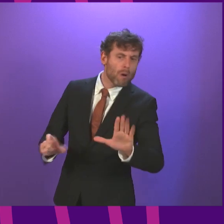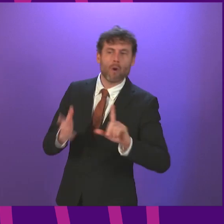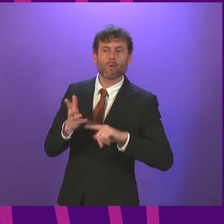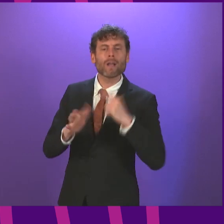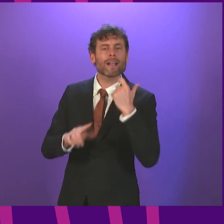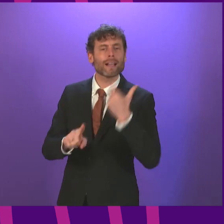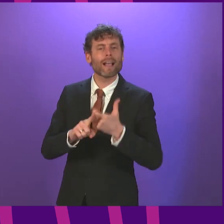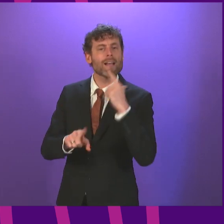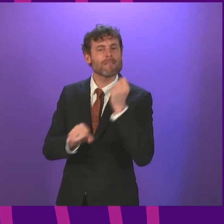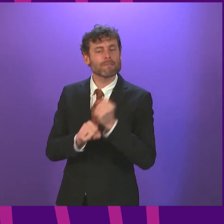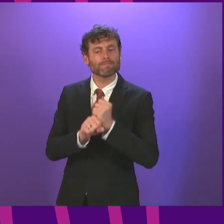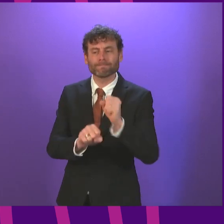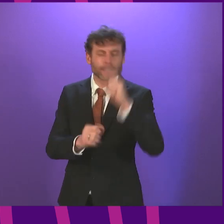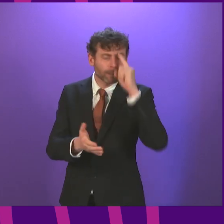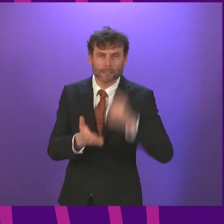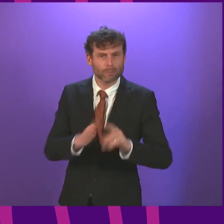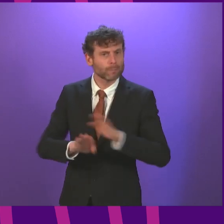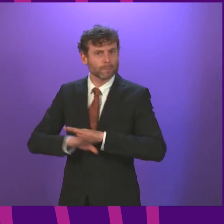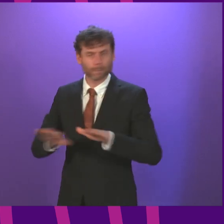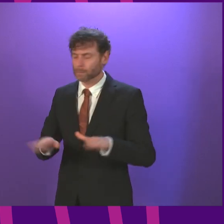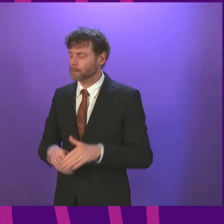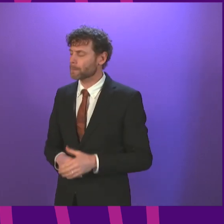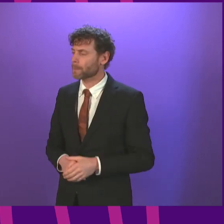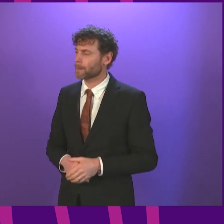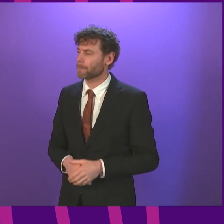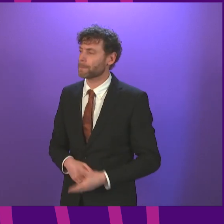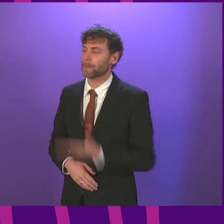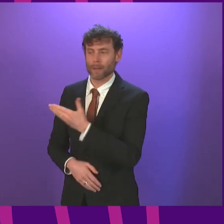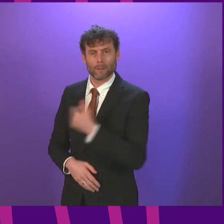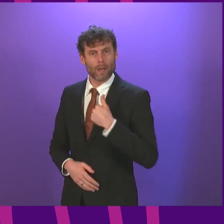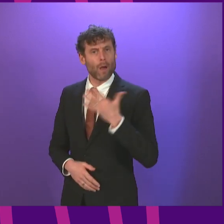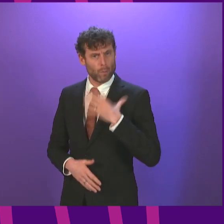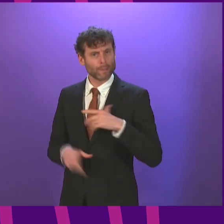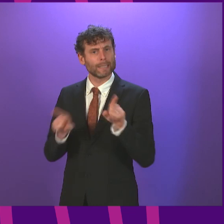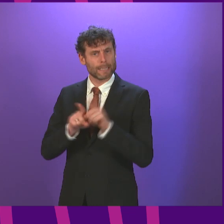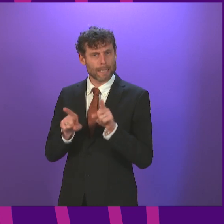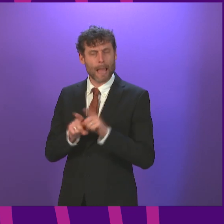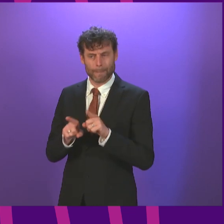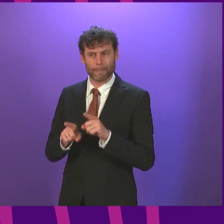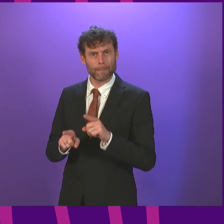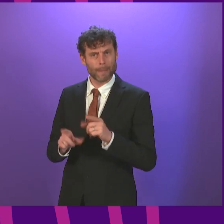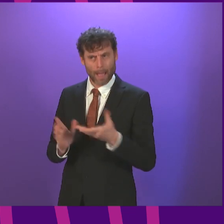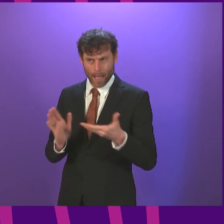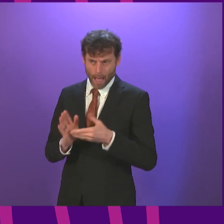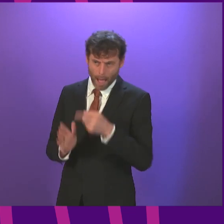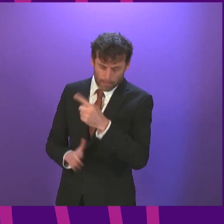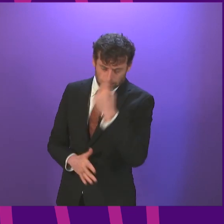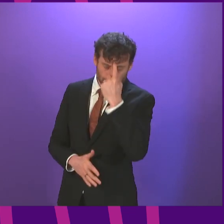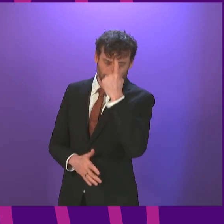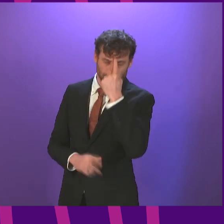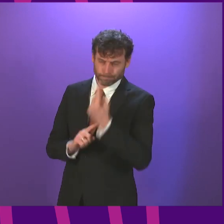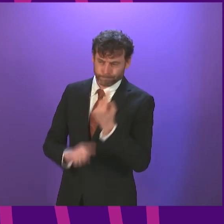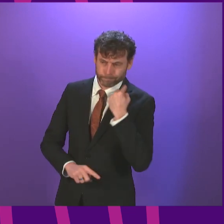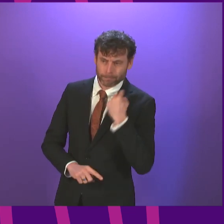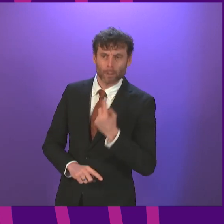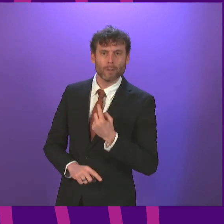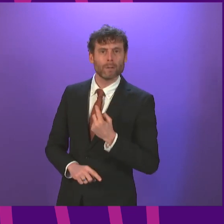on the 25th anniversary on Saturday of the Dunblane atrocity. I am sure that every single